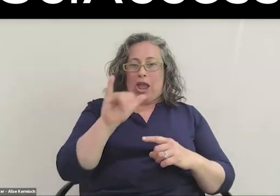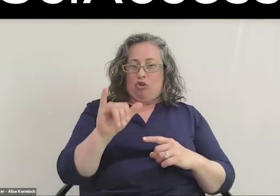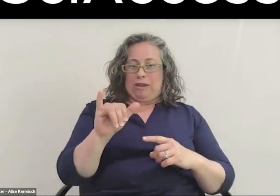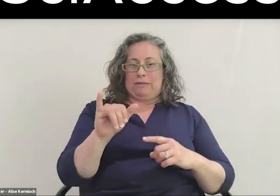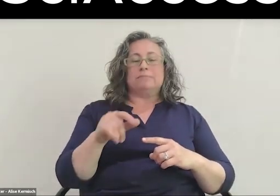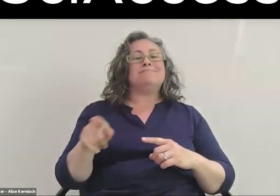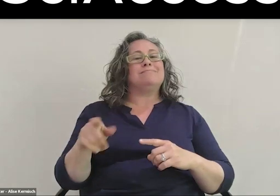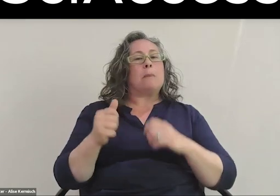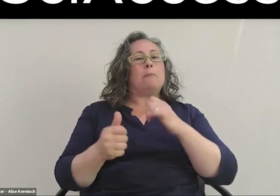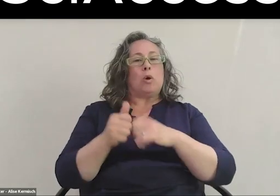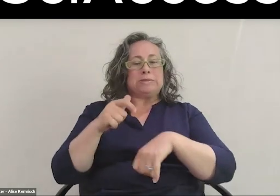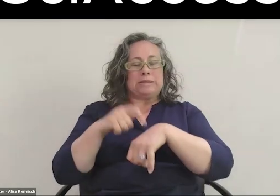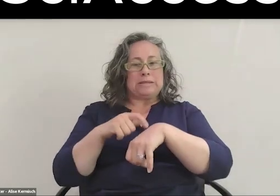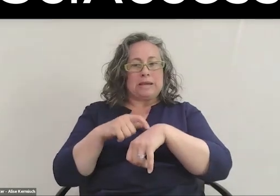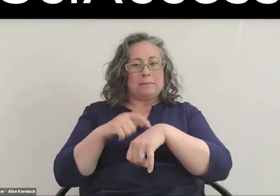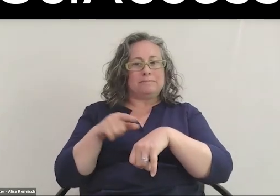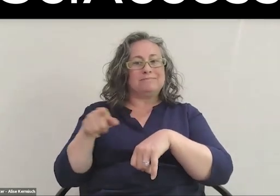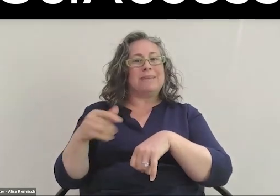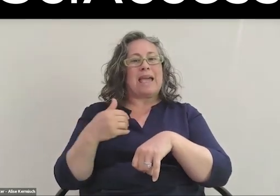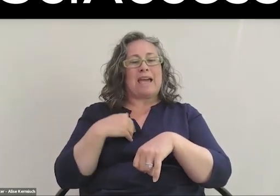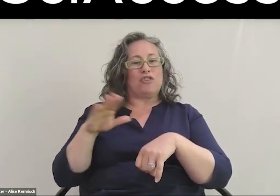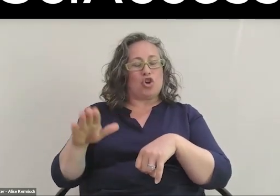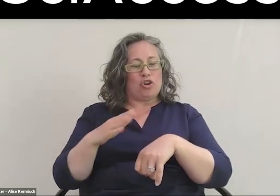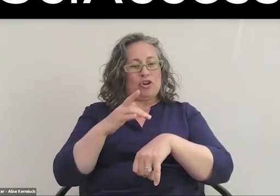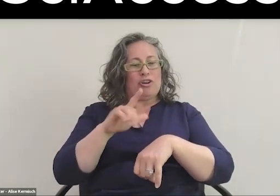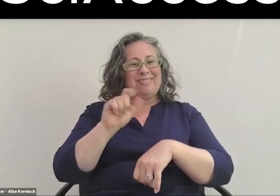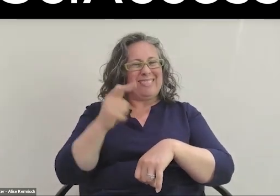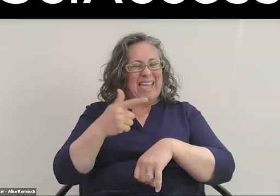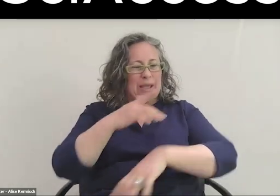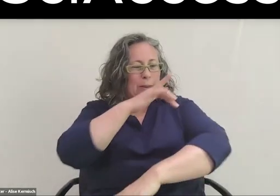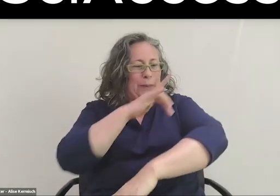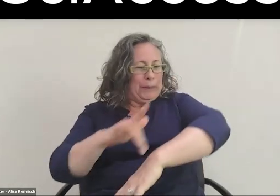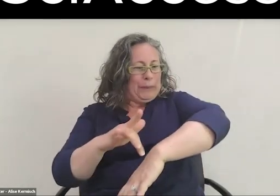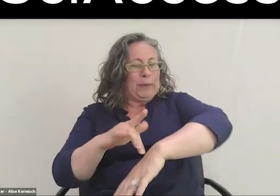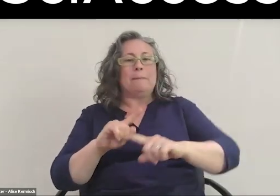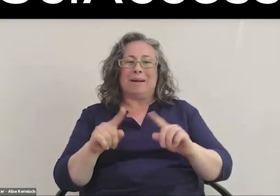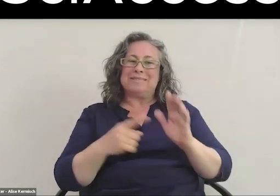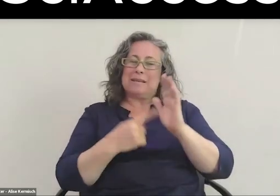Most of the time, she has her leg exposed, but at times, she really wants to dress it up,